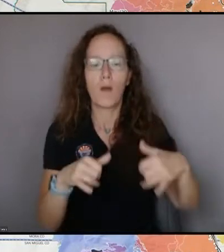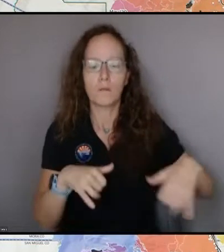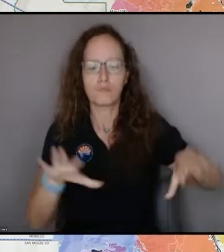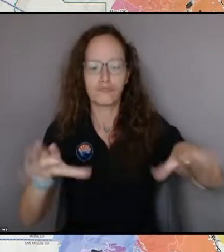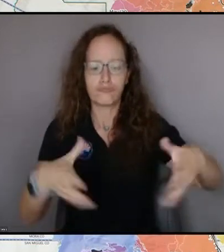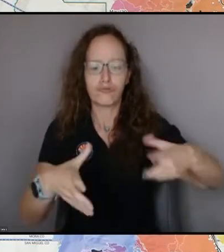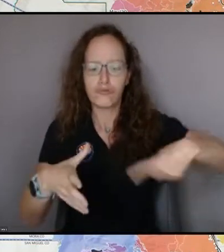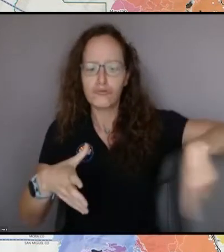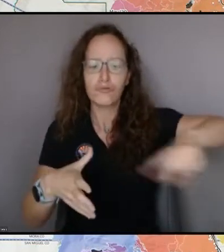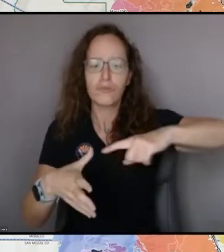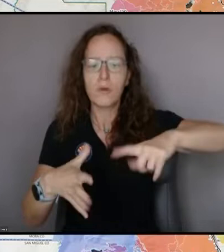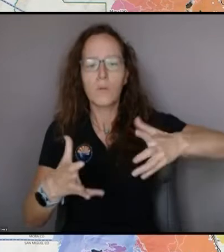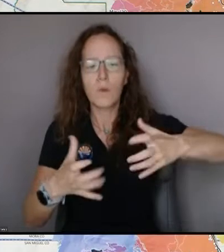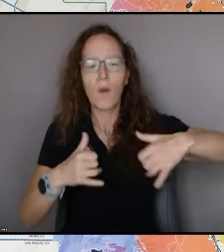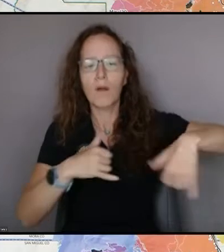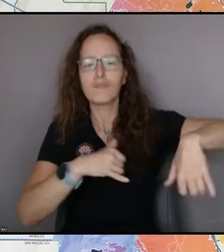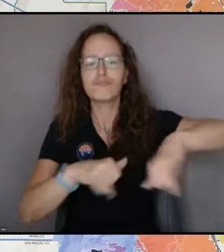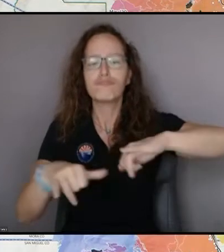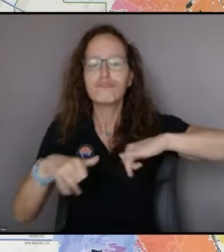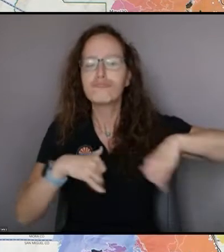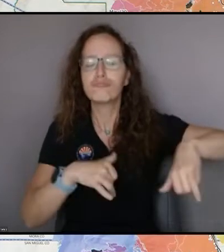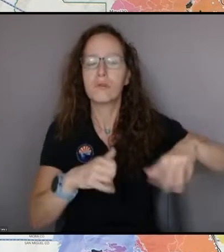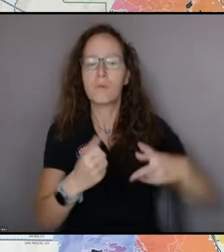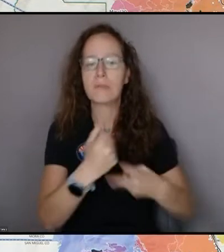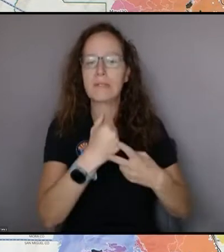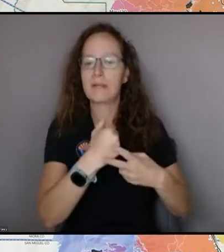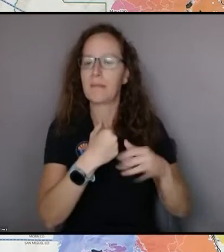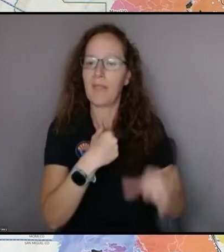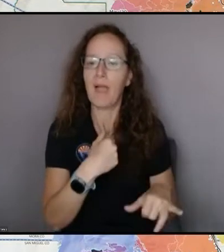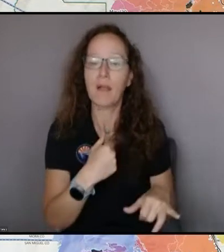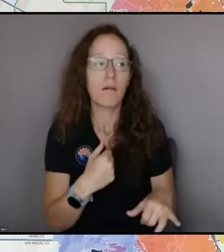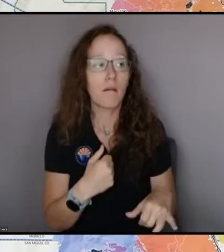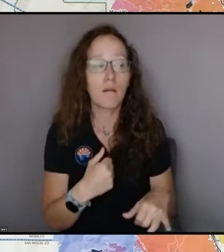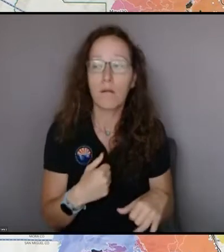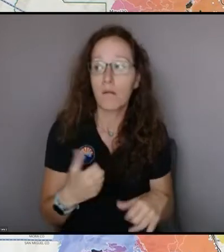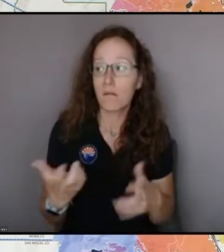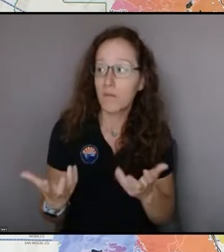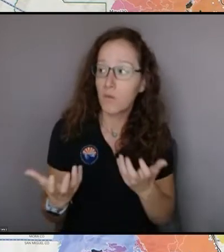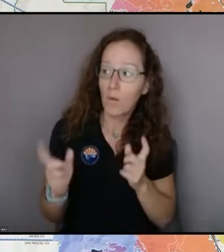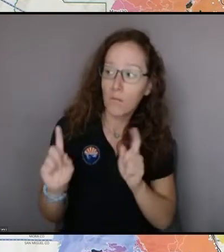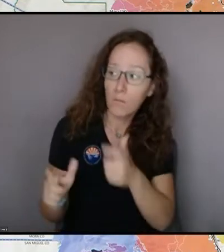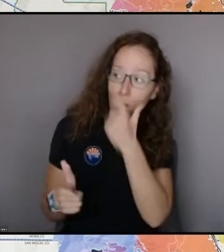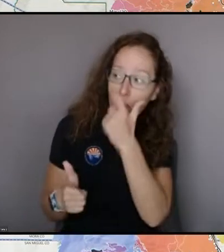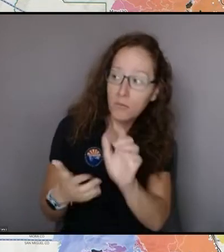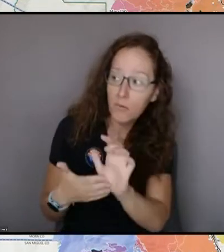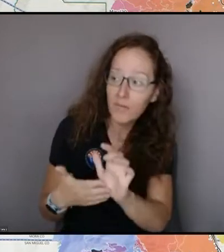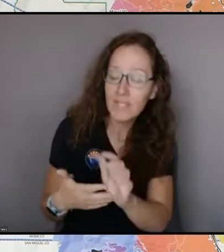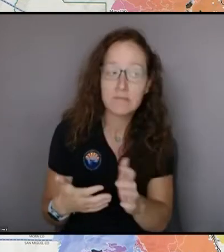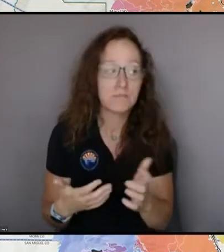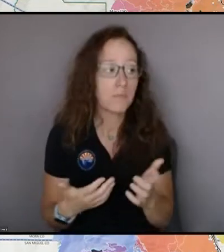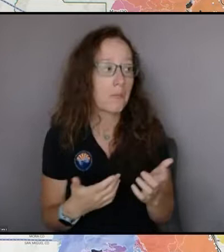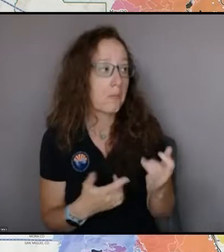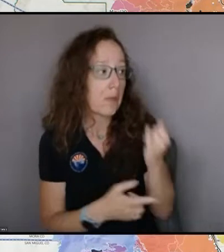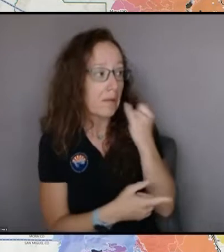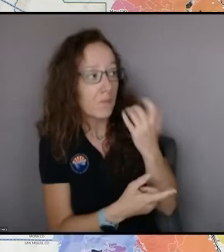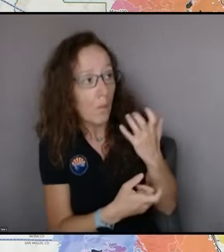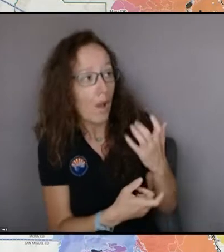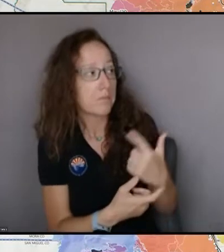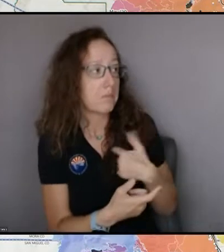And the next thing you know, you're all going to do something that none of you wanted to do. And then: Satisficing. And this is one that when there's a sense of urgency